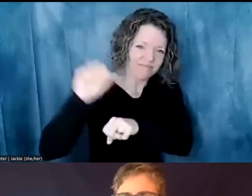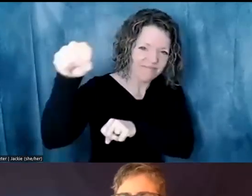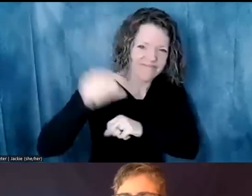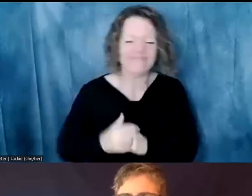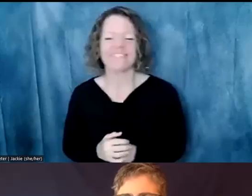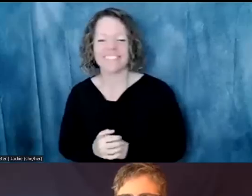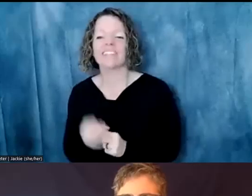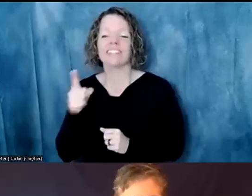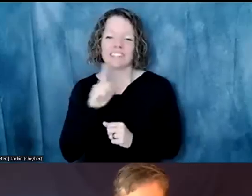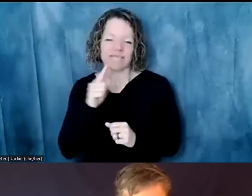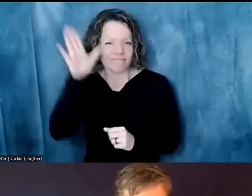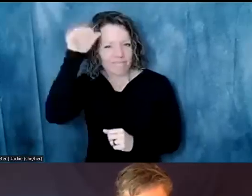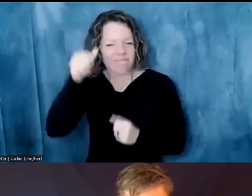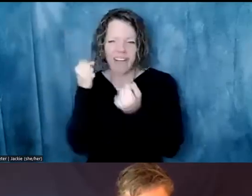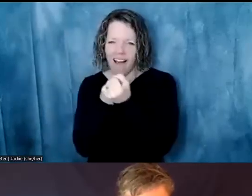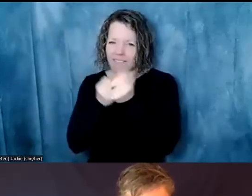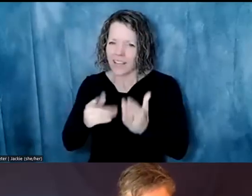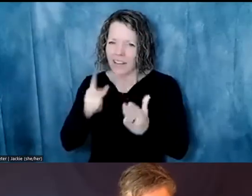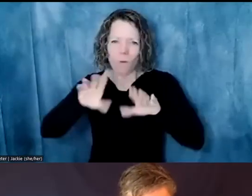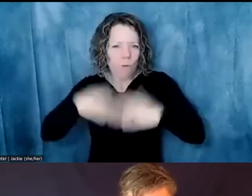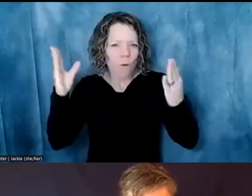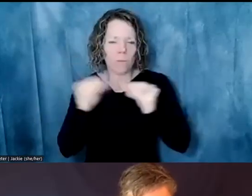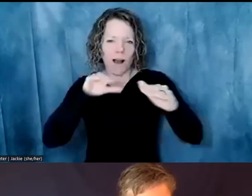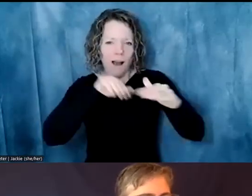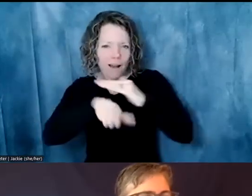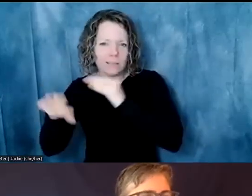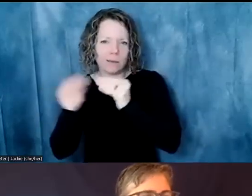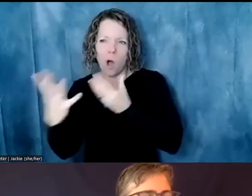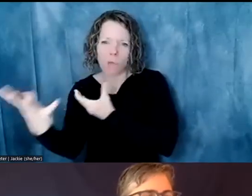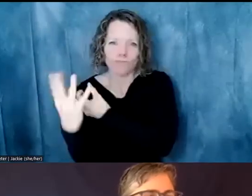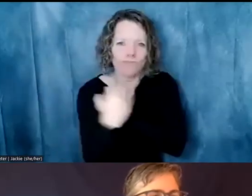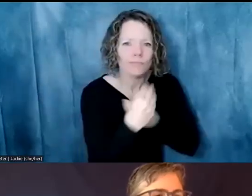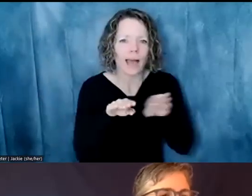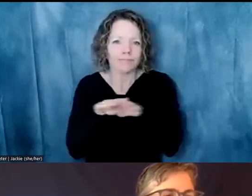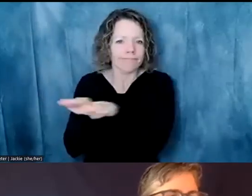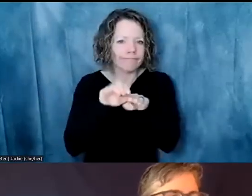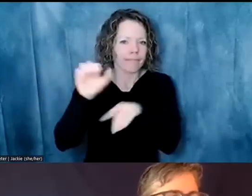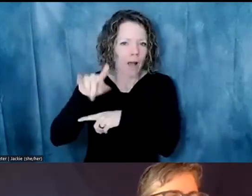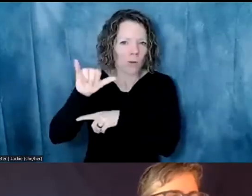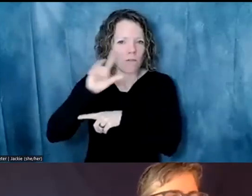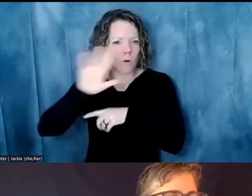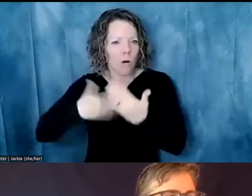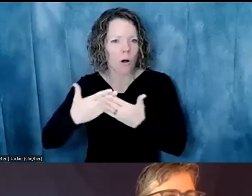advocate to enhance access, inclusion, and equity for all human beings to live a life that matters.